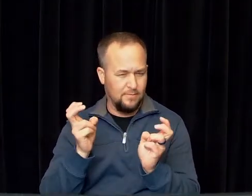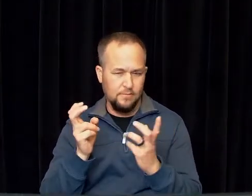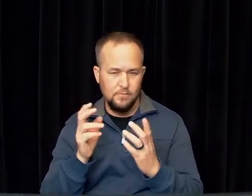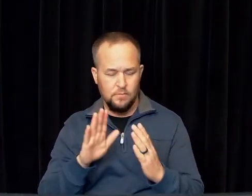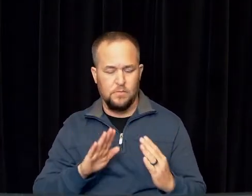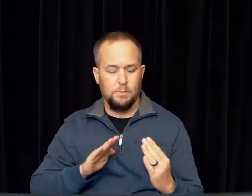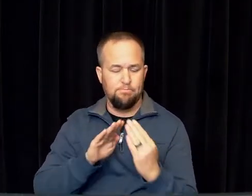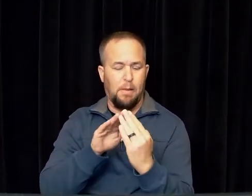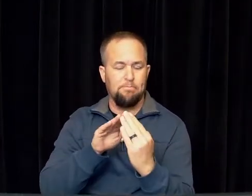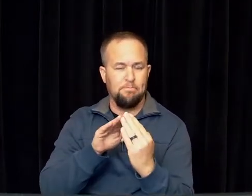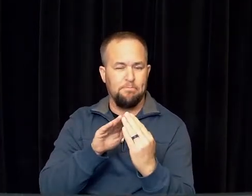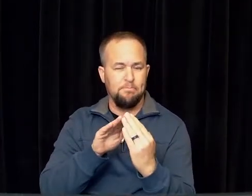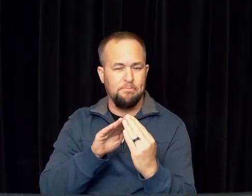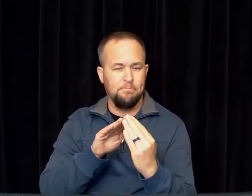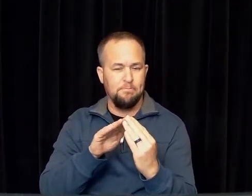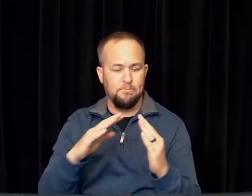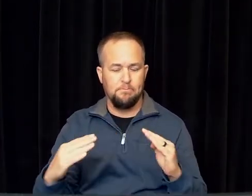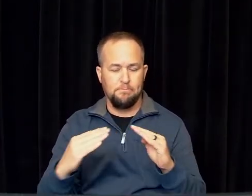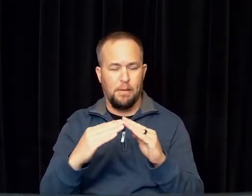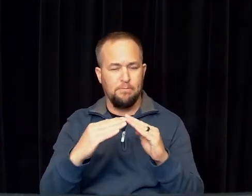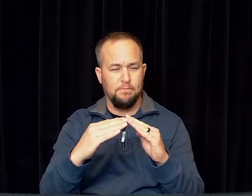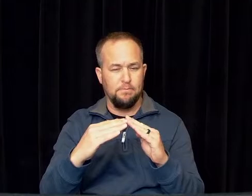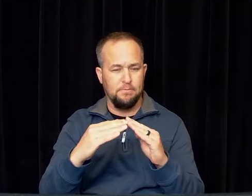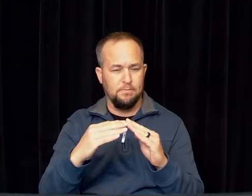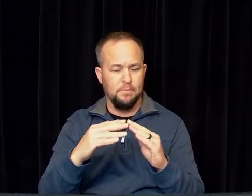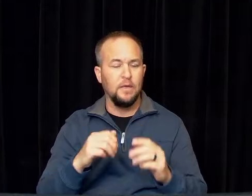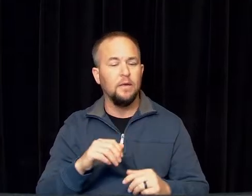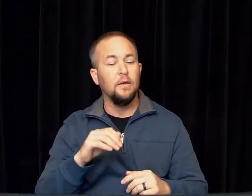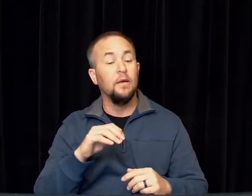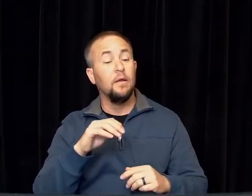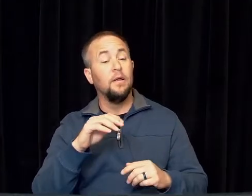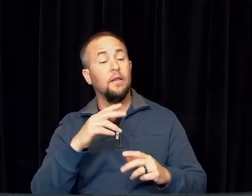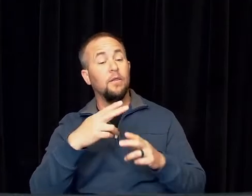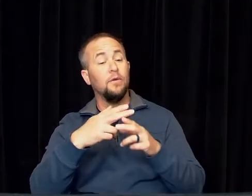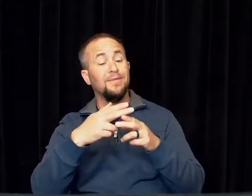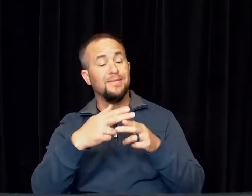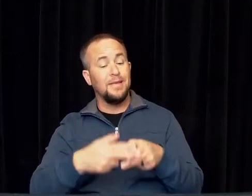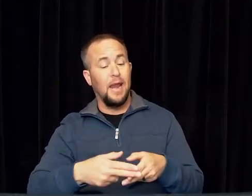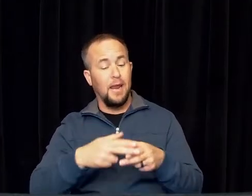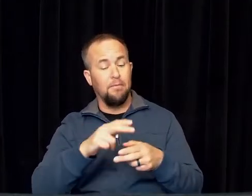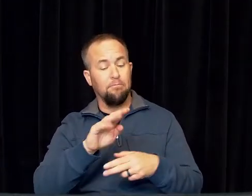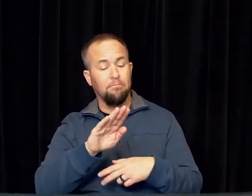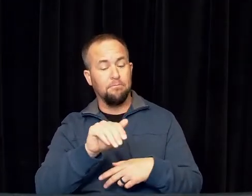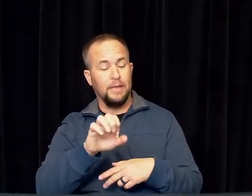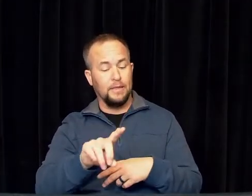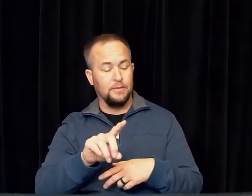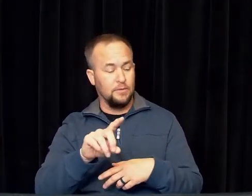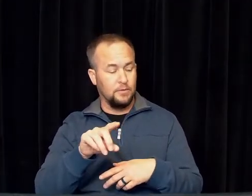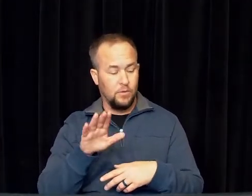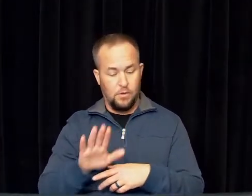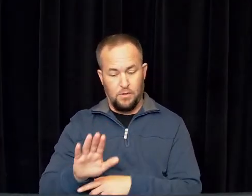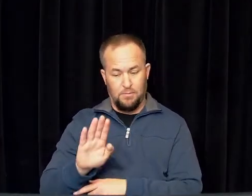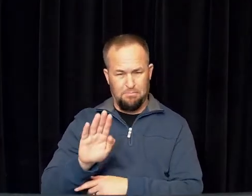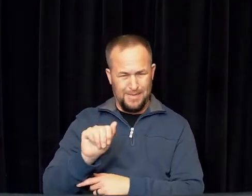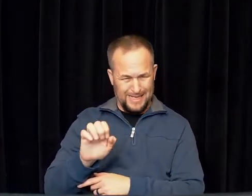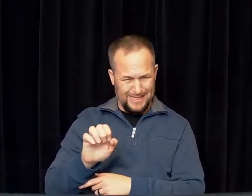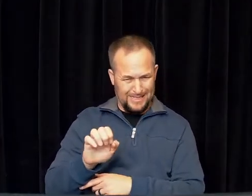Prism and pyramids are named based on the base. So, they're named